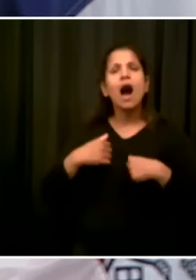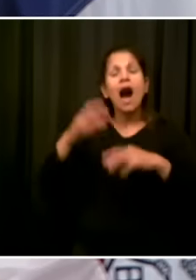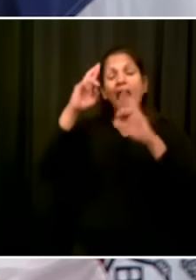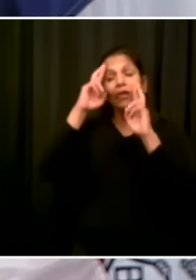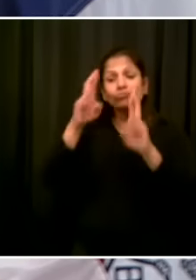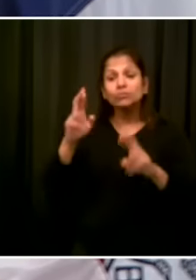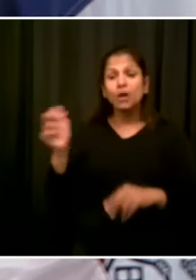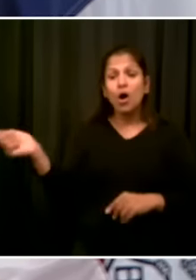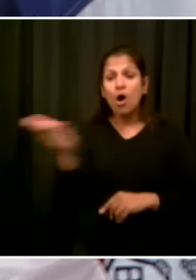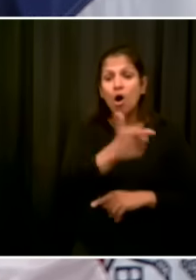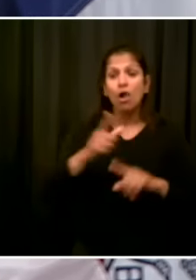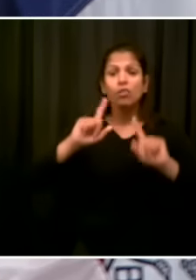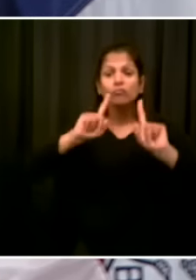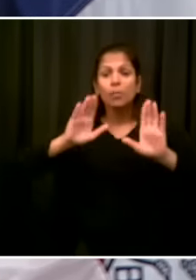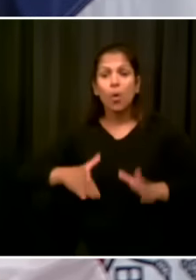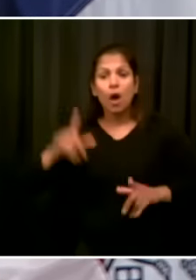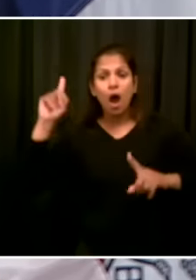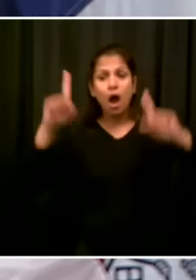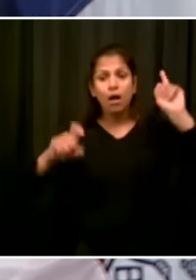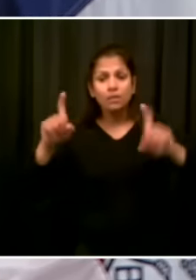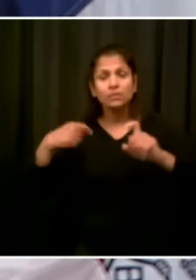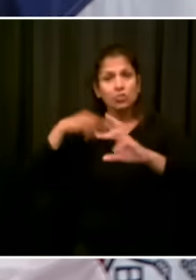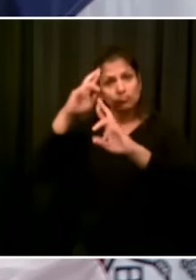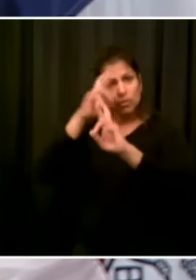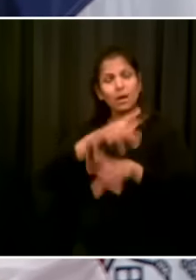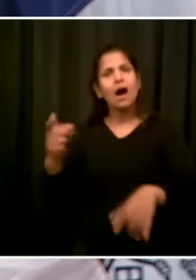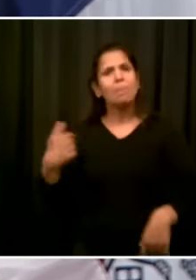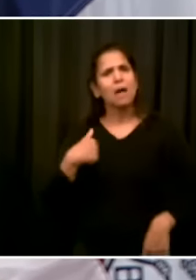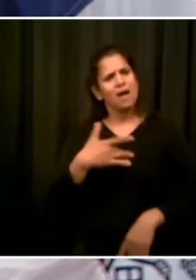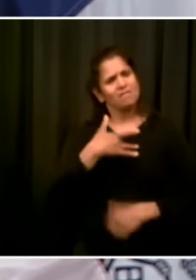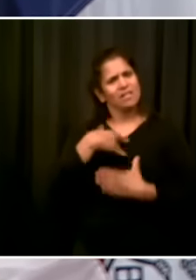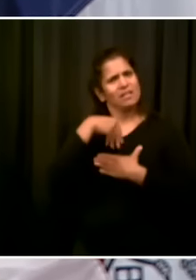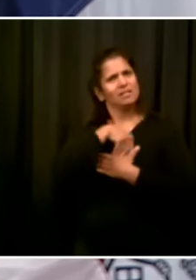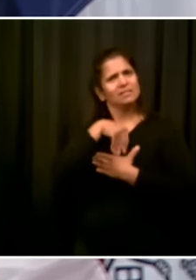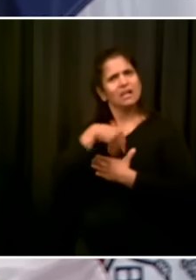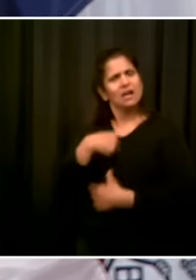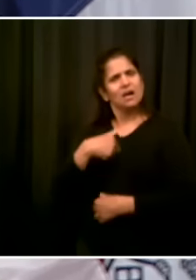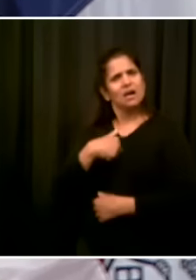THANK YOU MR. MAYOR, GREAT